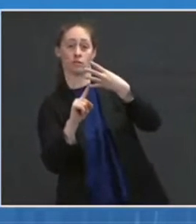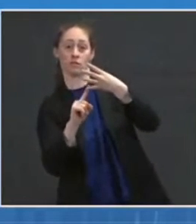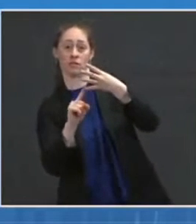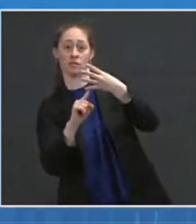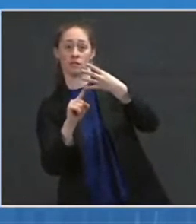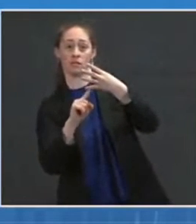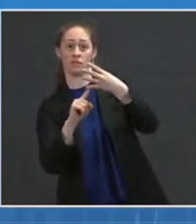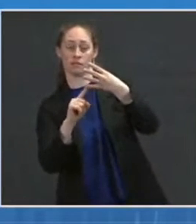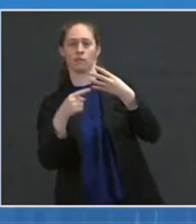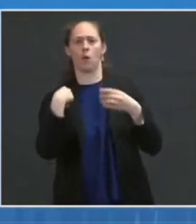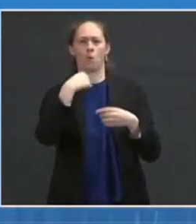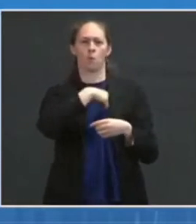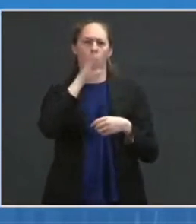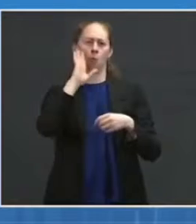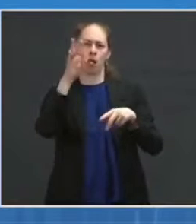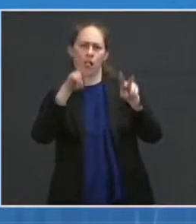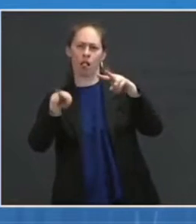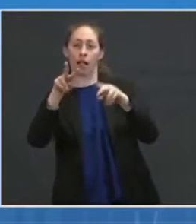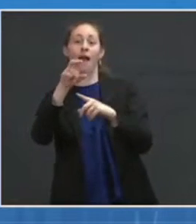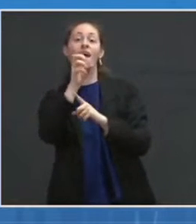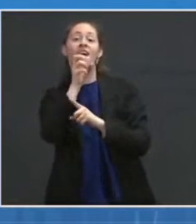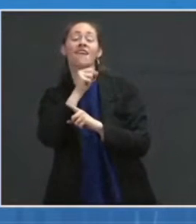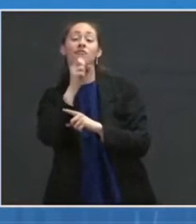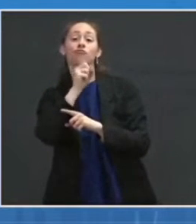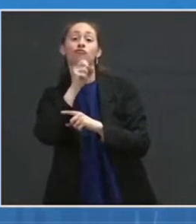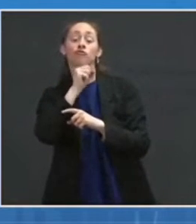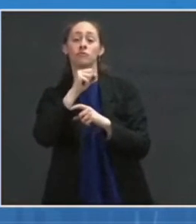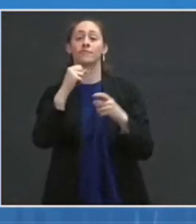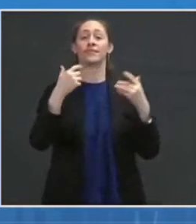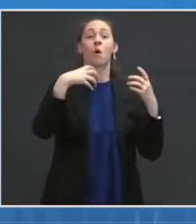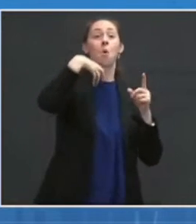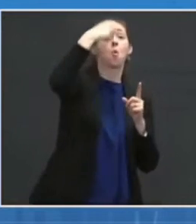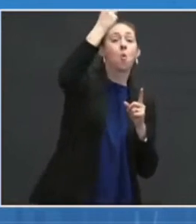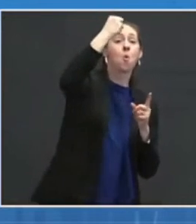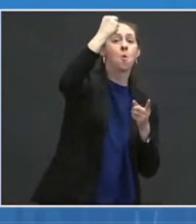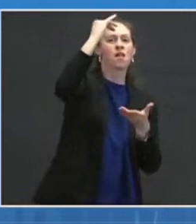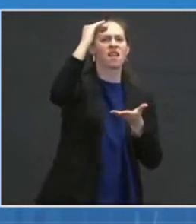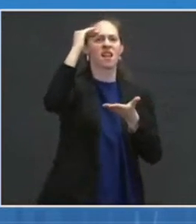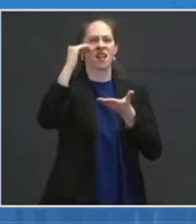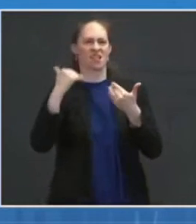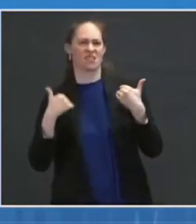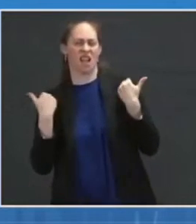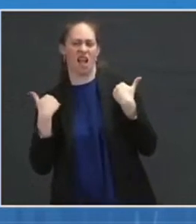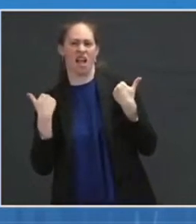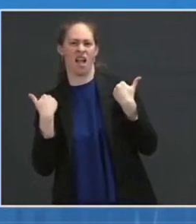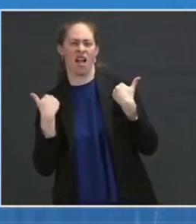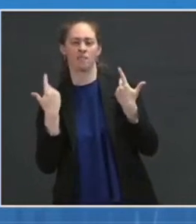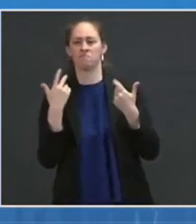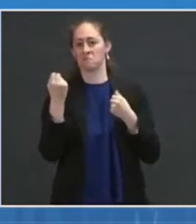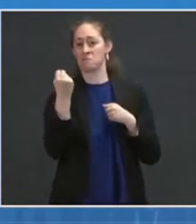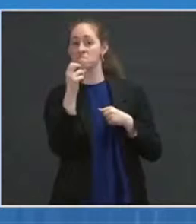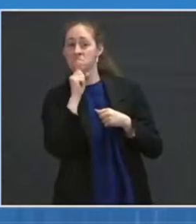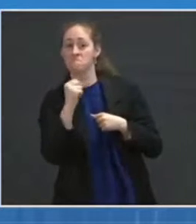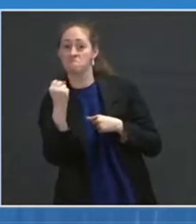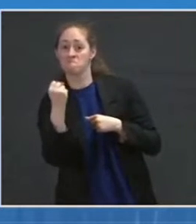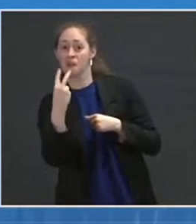END OF MARCH, THEY WILL DO WHAT IS CALLED AN AGE DE-ESCALATION STUDY.